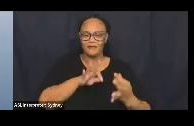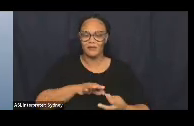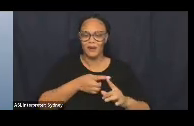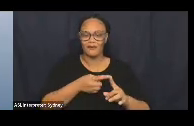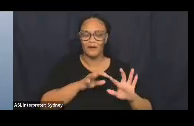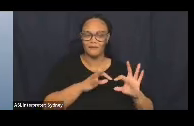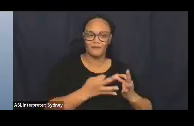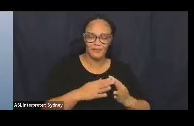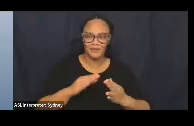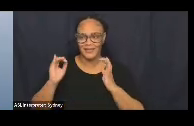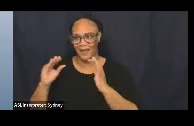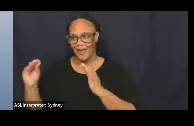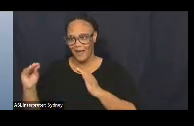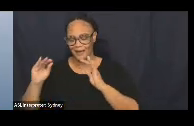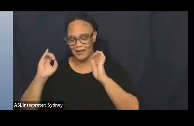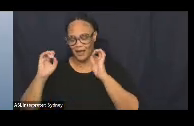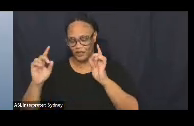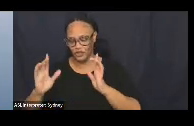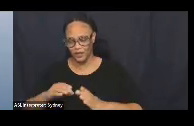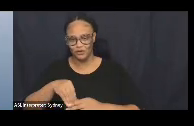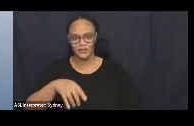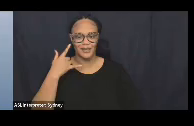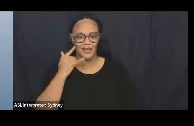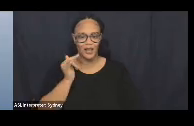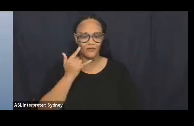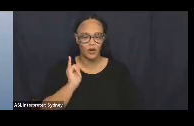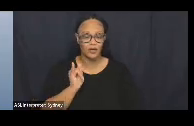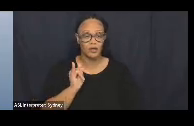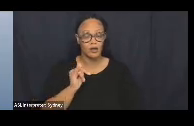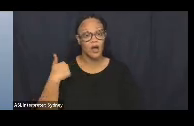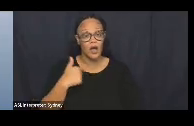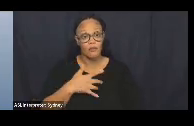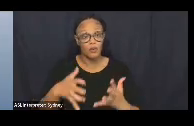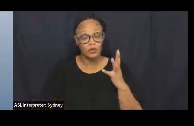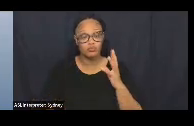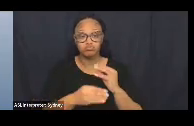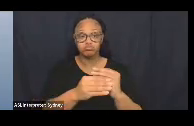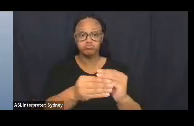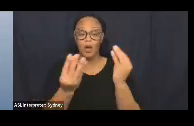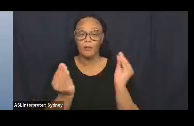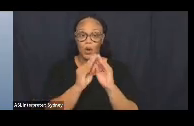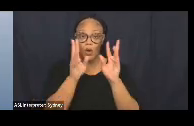to adding additional areas highlighted by those of you joining us in these sessions or tuning in to a